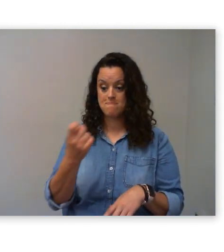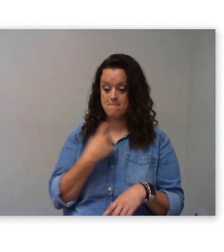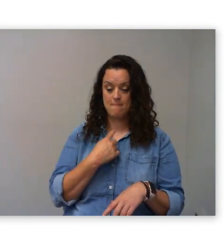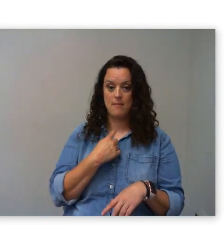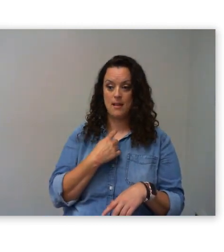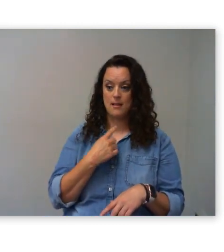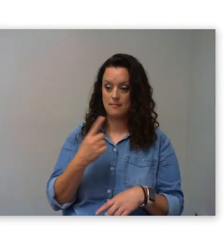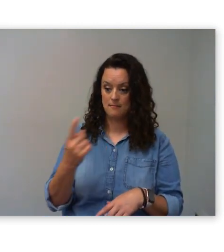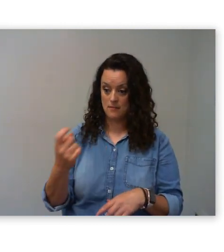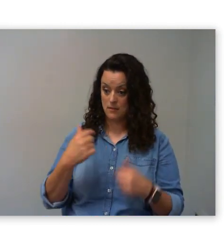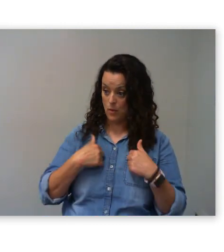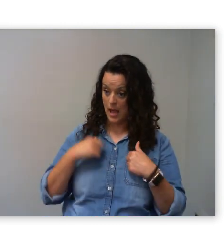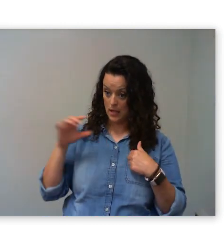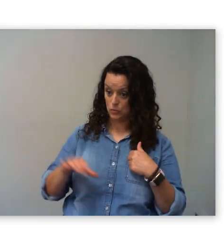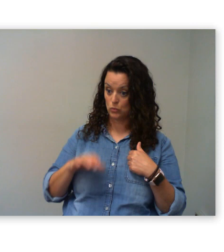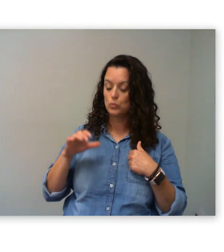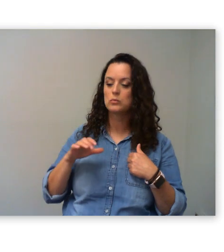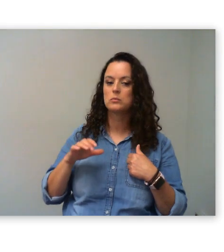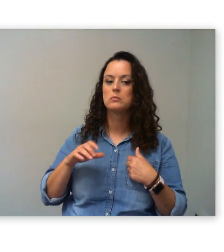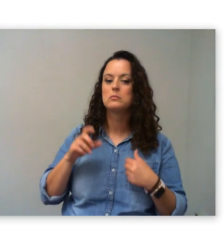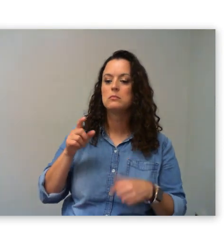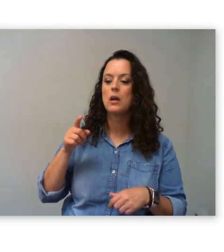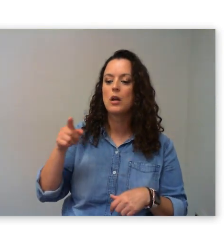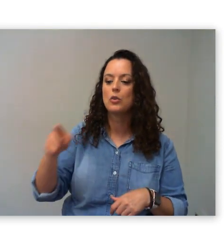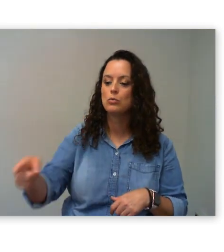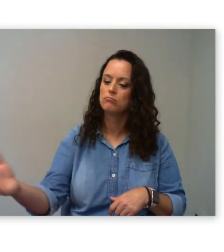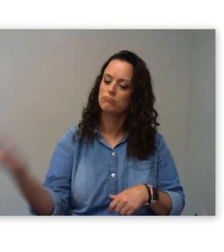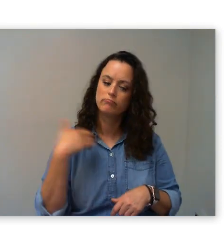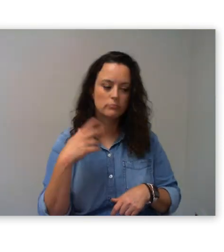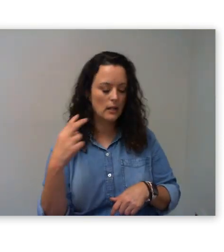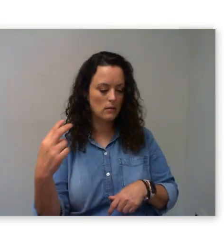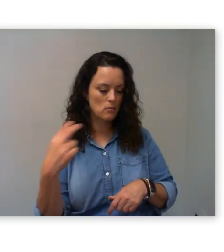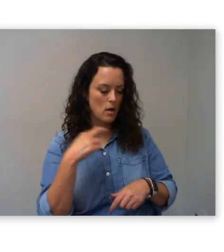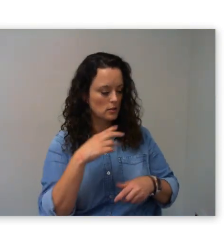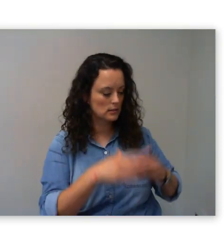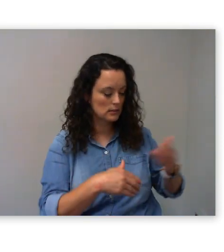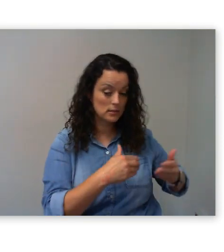to do something then maybe walking through the process to make sure that you're understanding